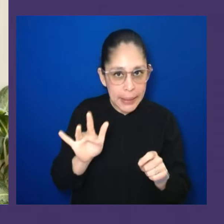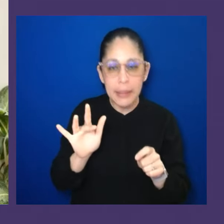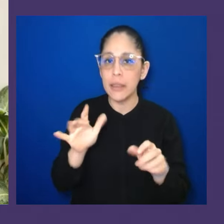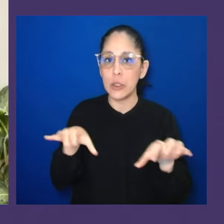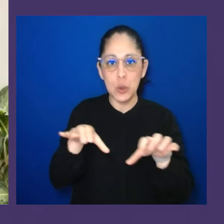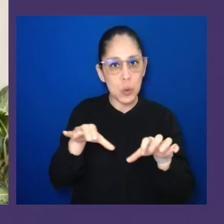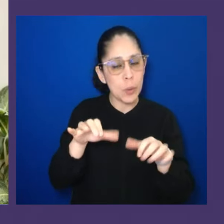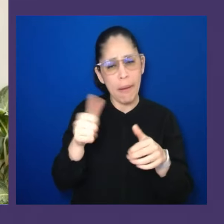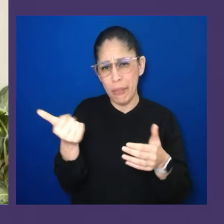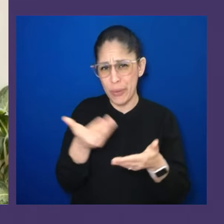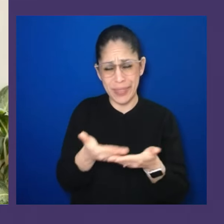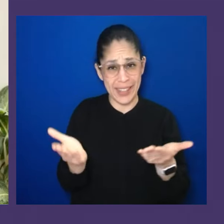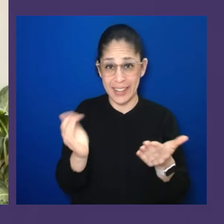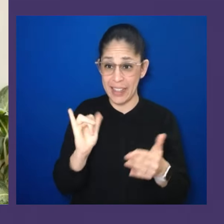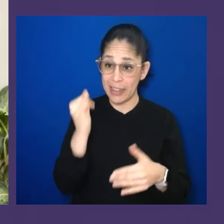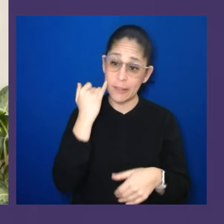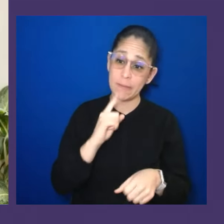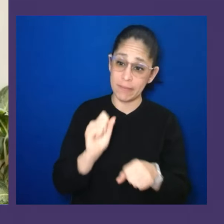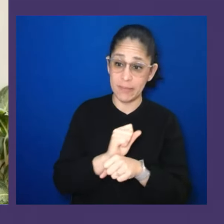like if you're using a hand with a mouse.